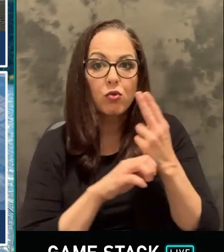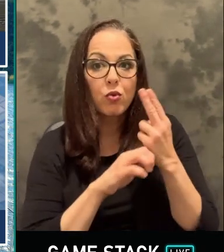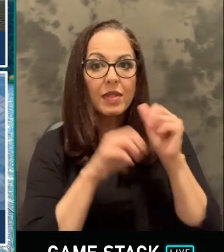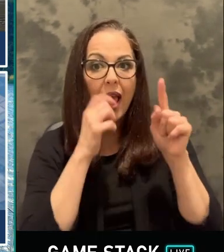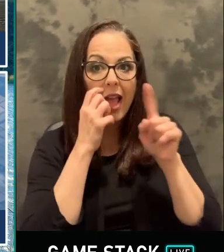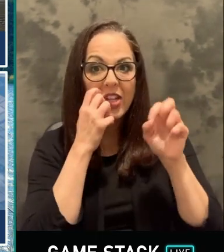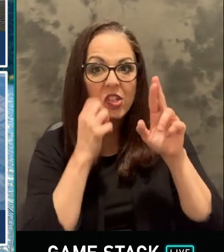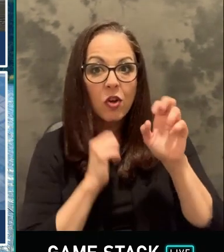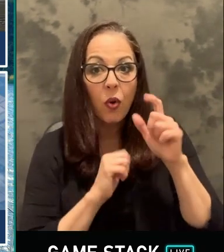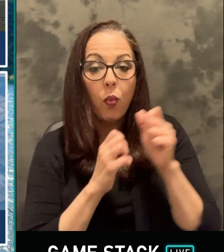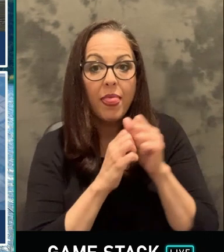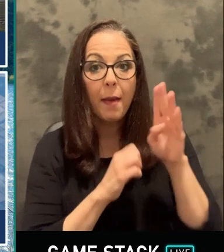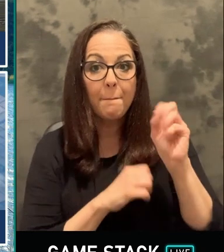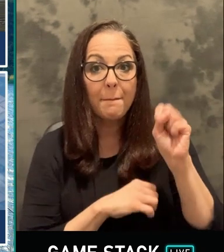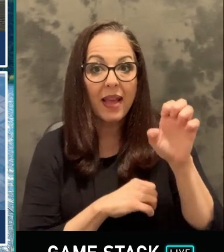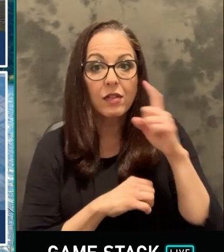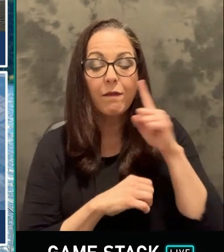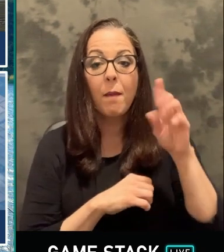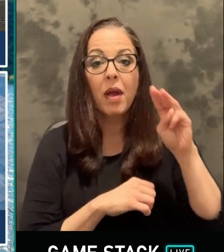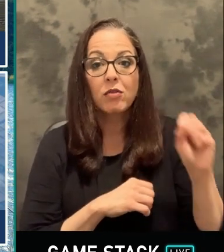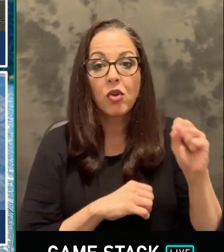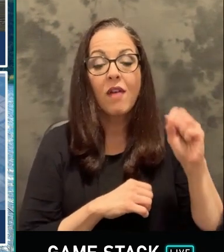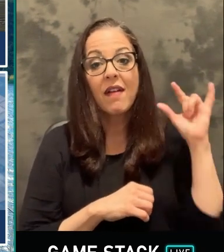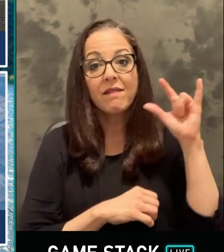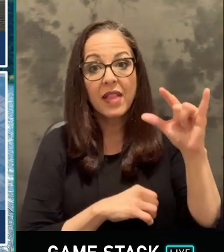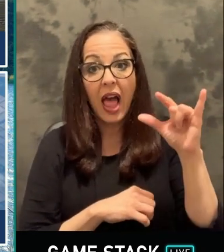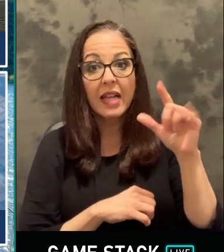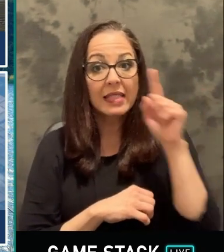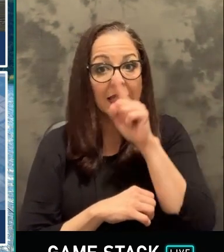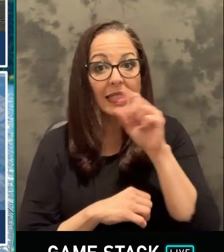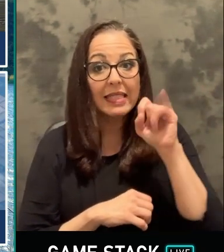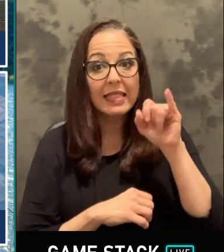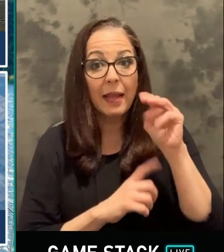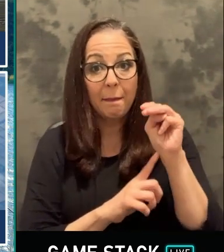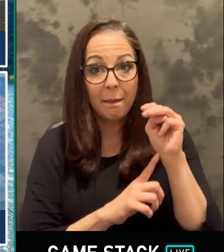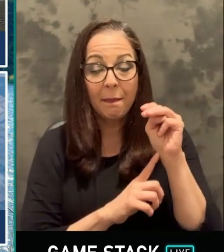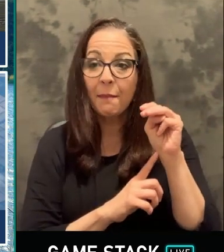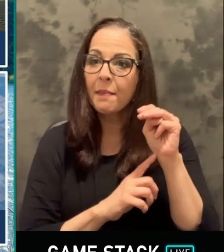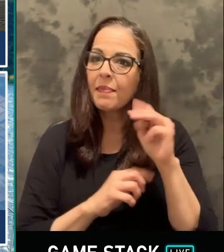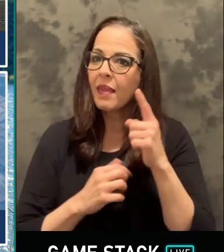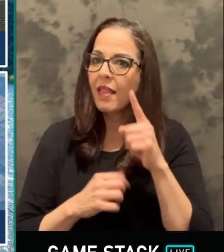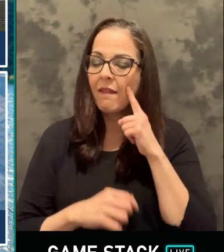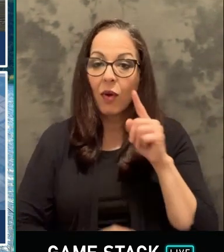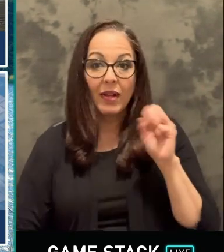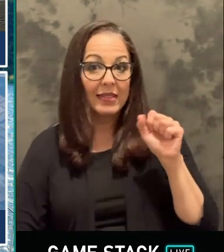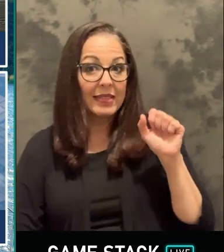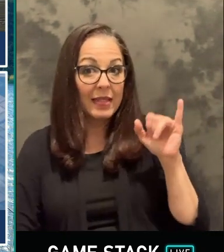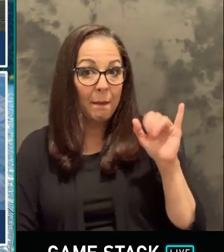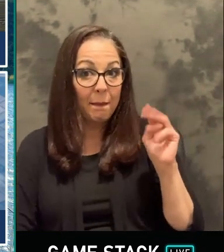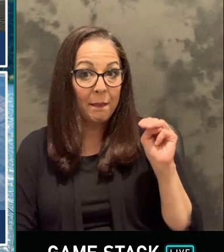for Microsoft Flight Simulator? And with this, Flight Simulator would have been without every pikes,